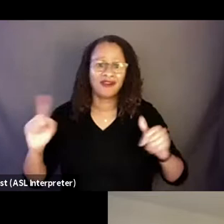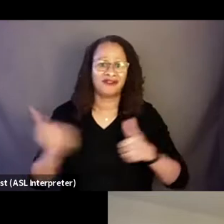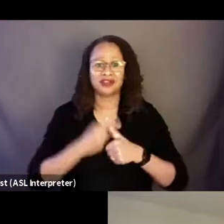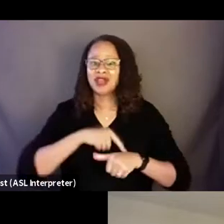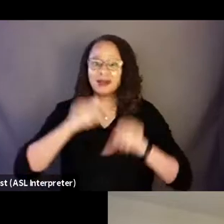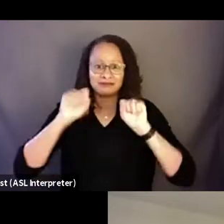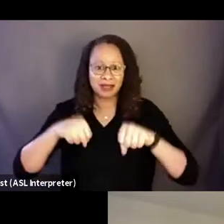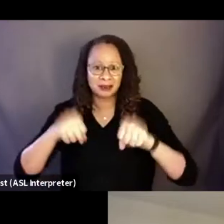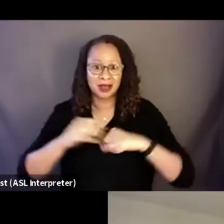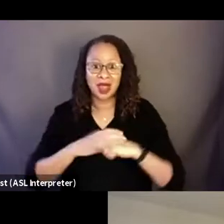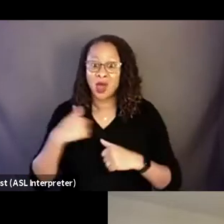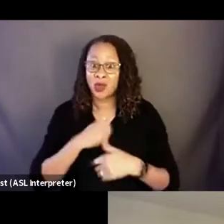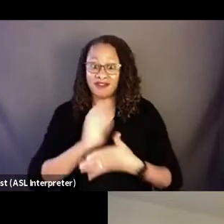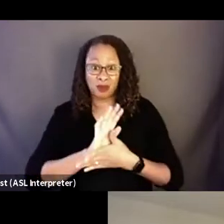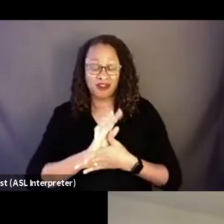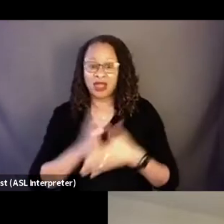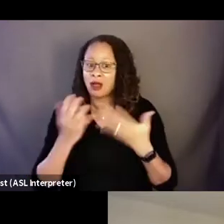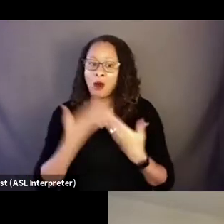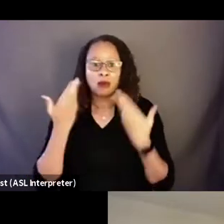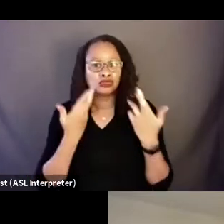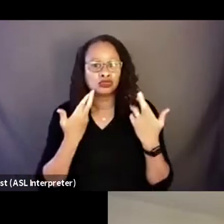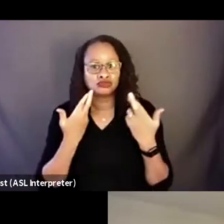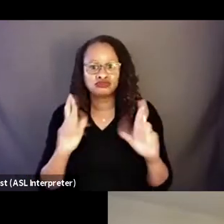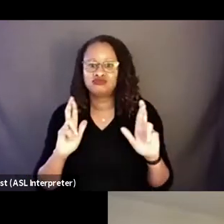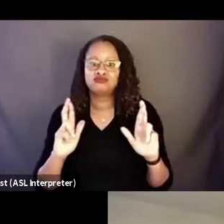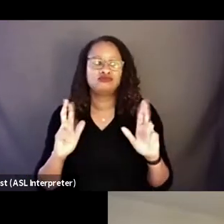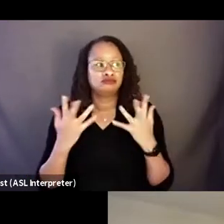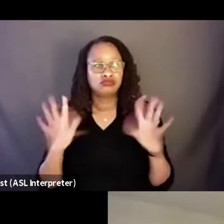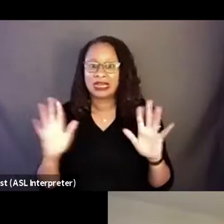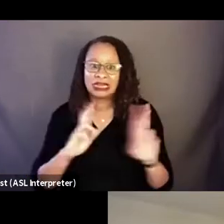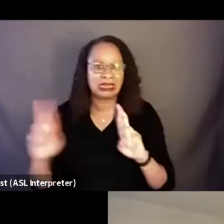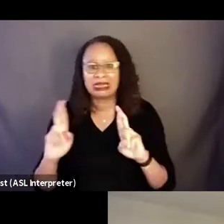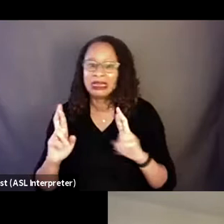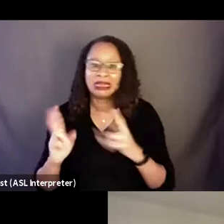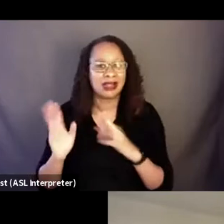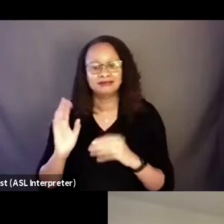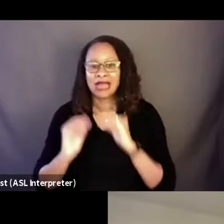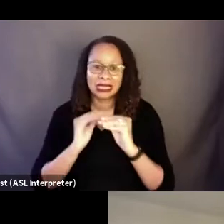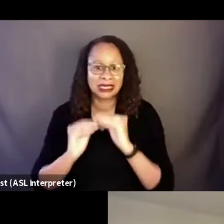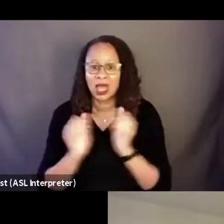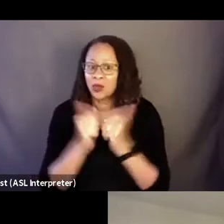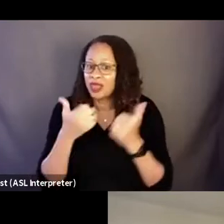We had a movie that was almost all ready, edited, without any reason to believe